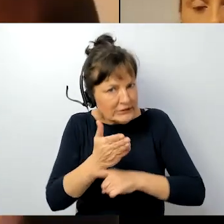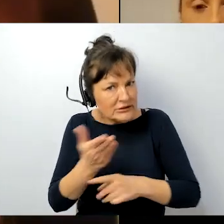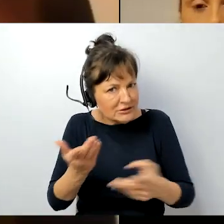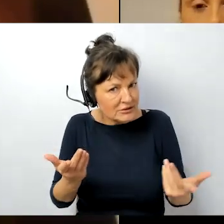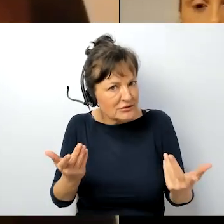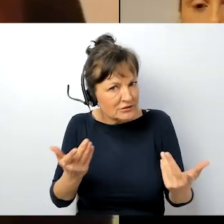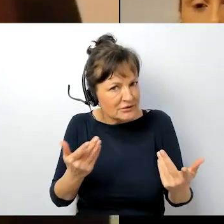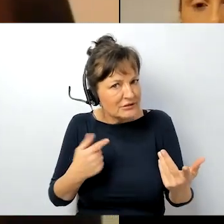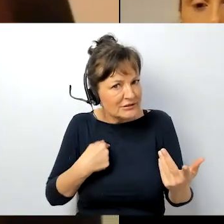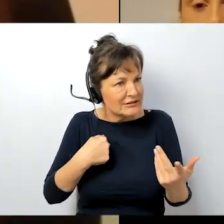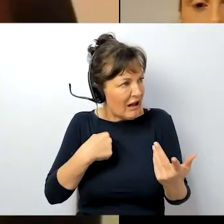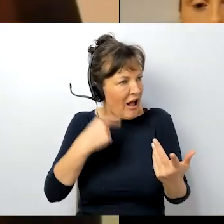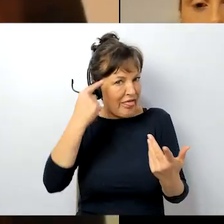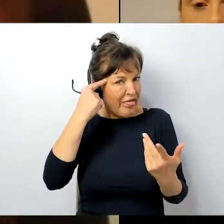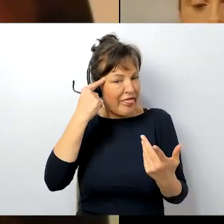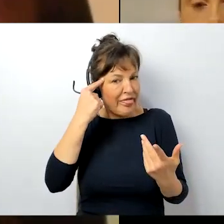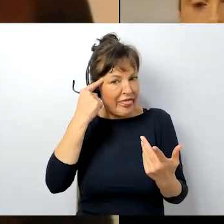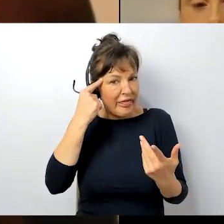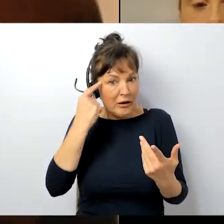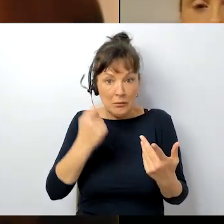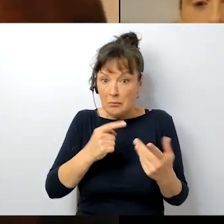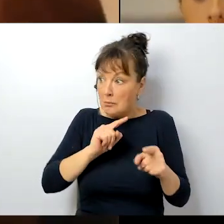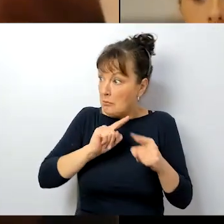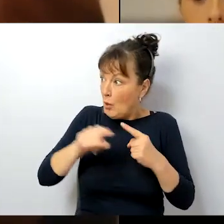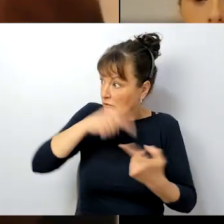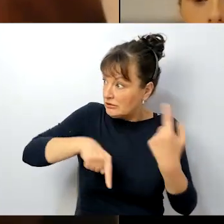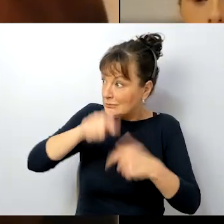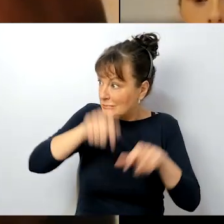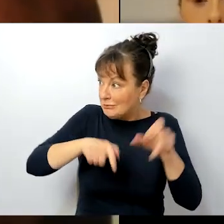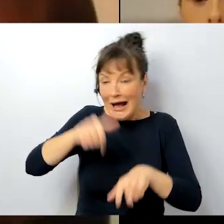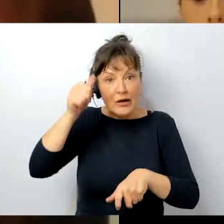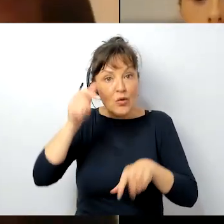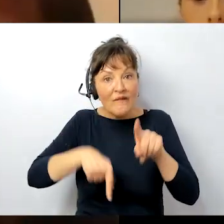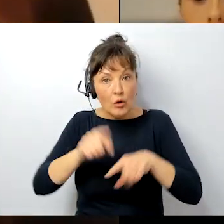you're going to be physically fit, you're going to have quite good attendance, I would say because I